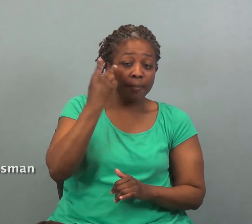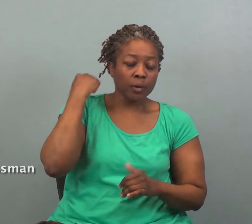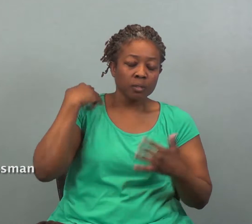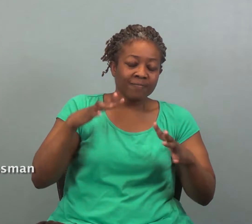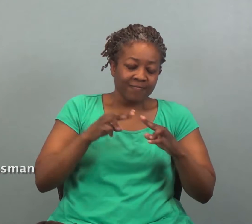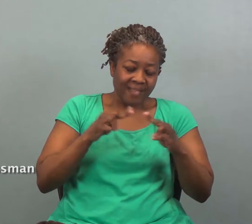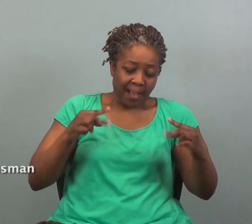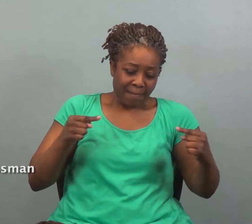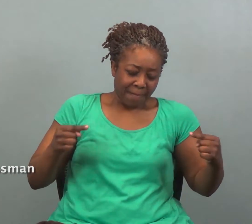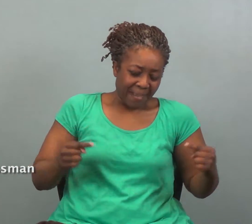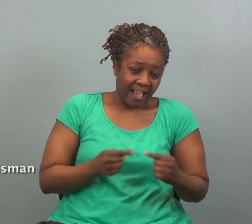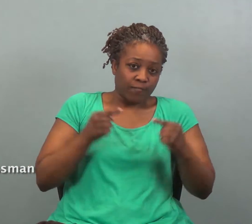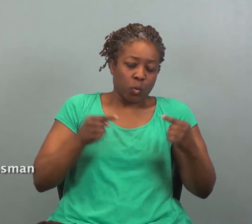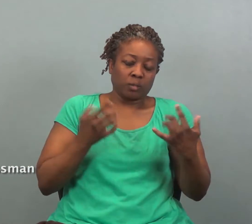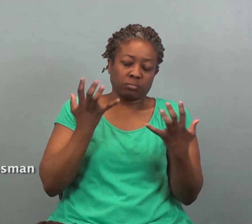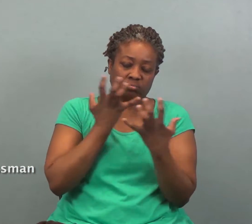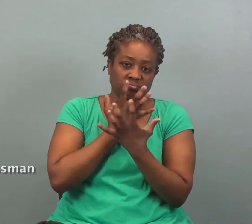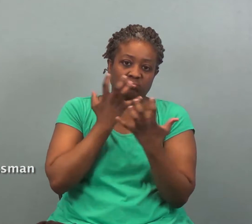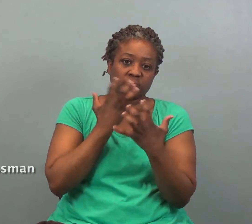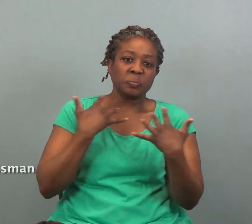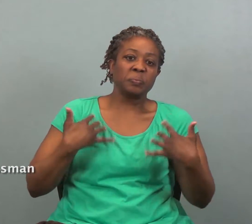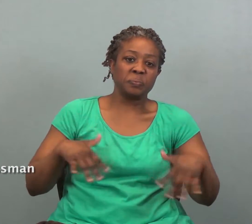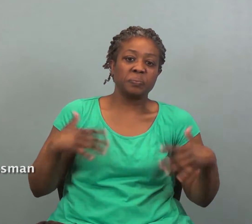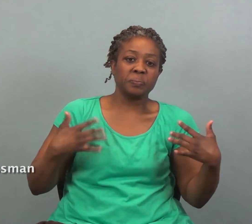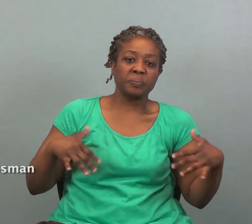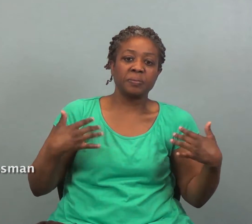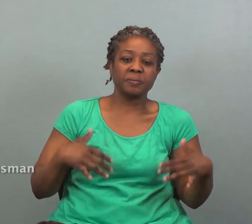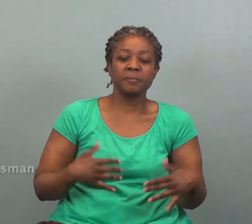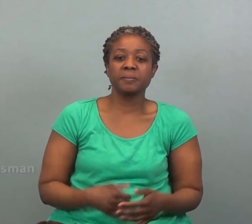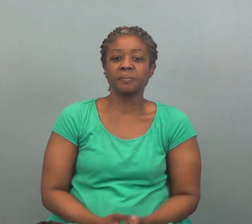These memories are extremely painful and heartbreaking.